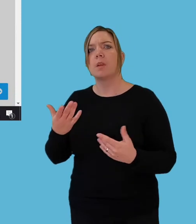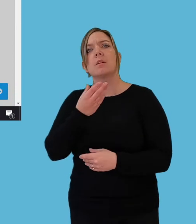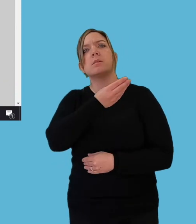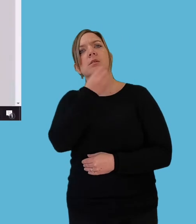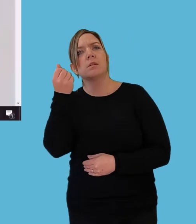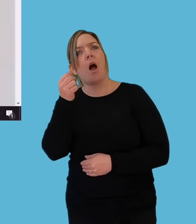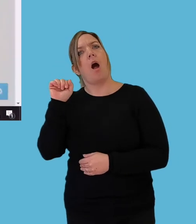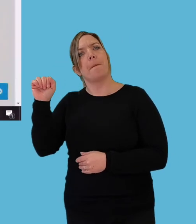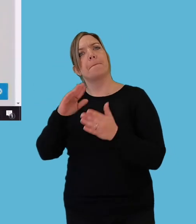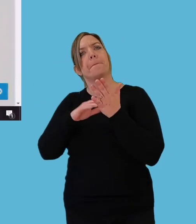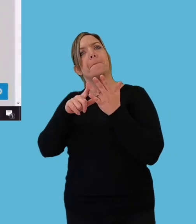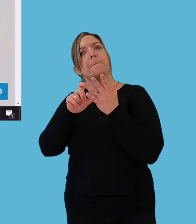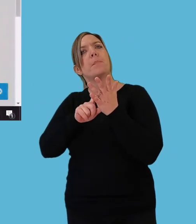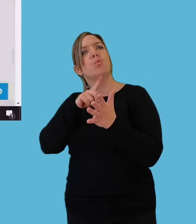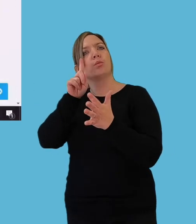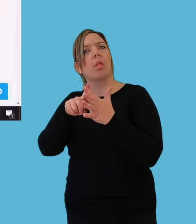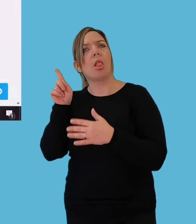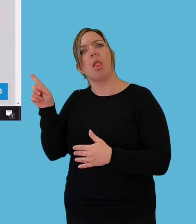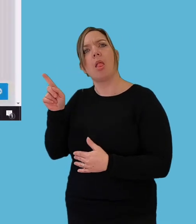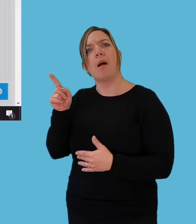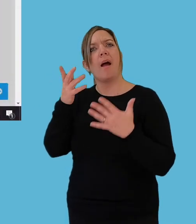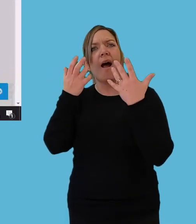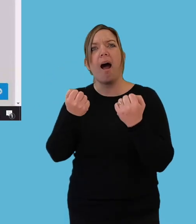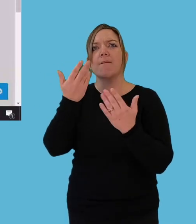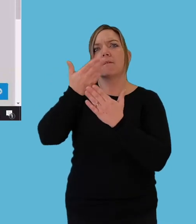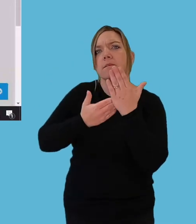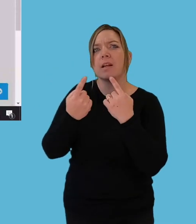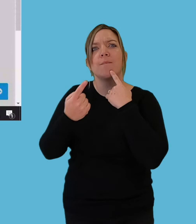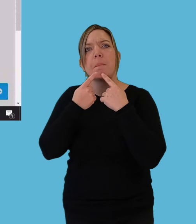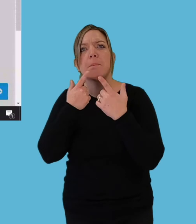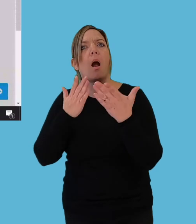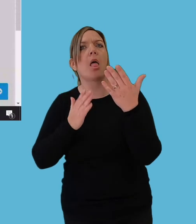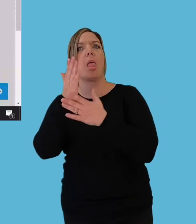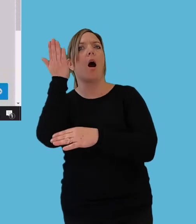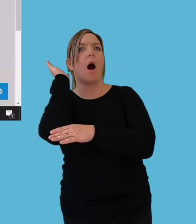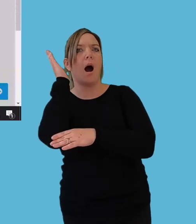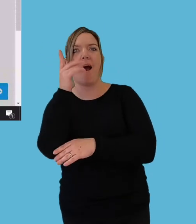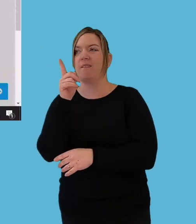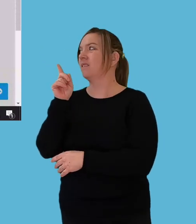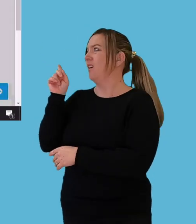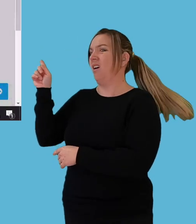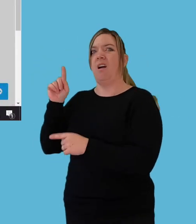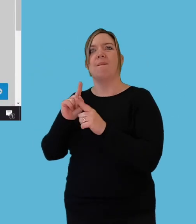In some of our Moodles, you will find that we also have information about live sessions,